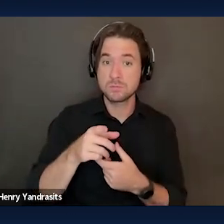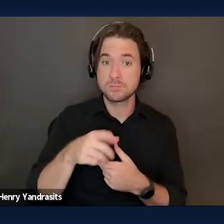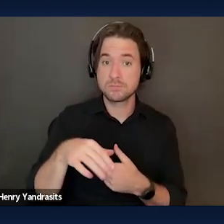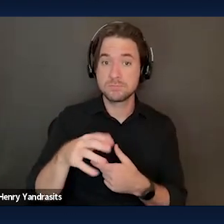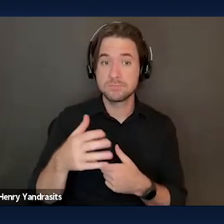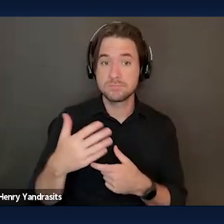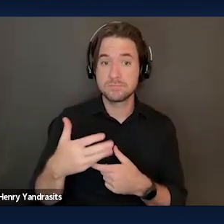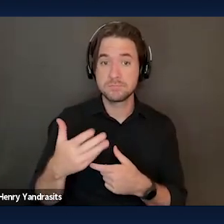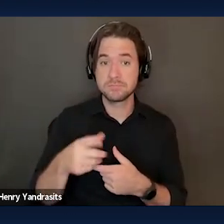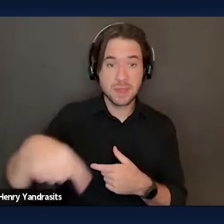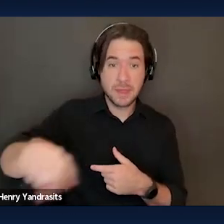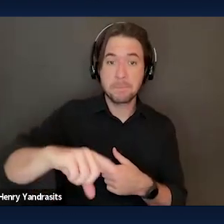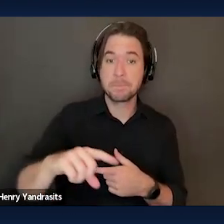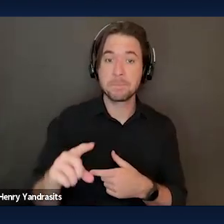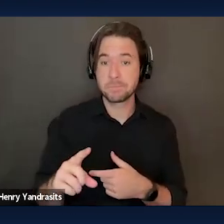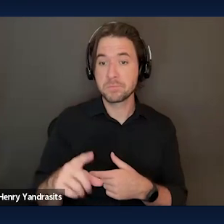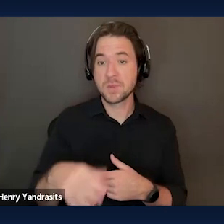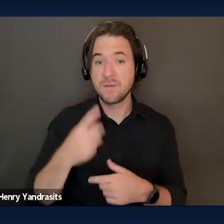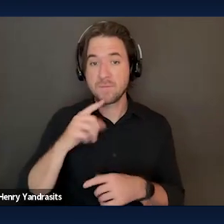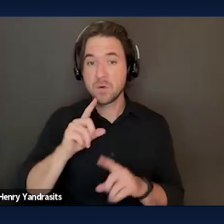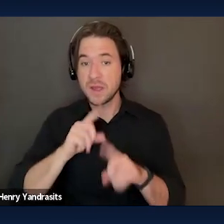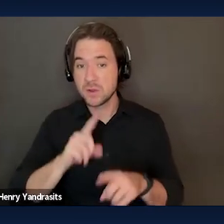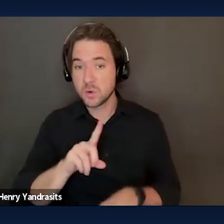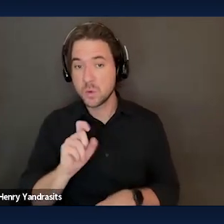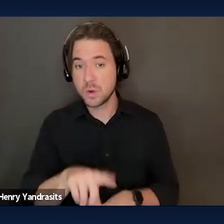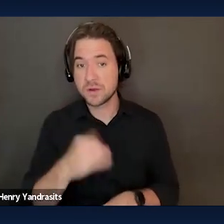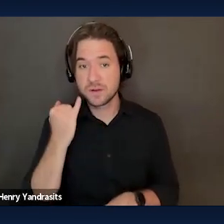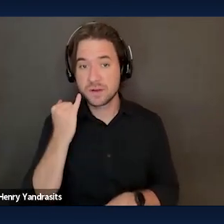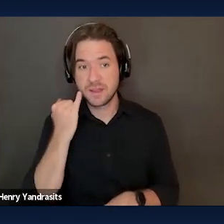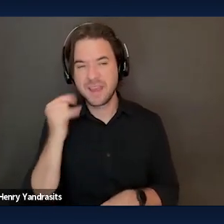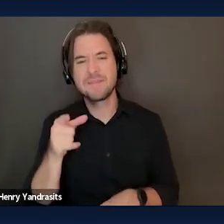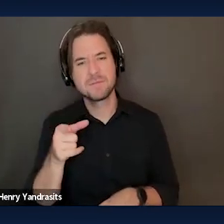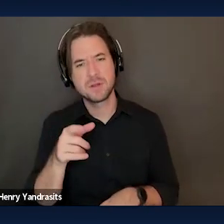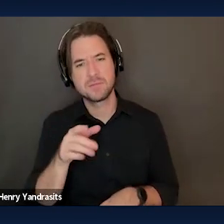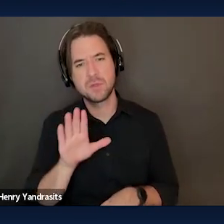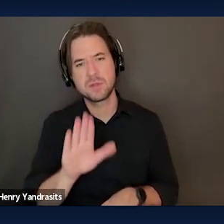Uh, them as part of answering questions if they relate to the process.